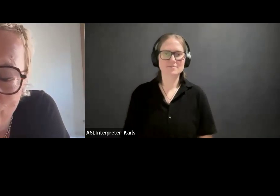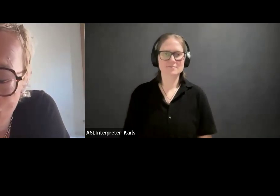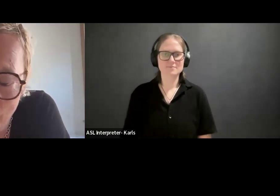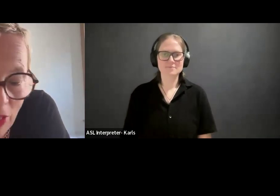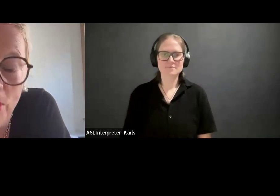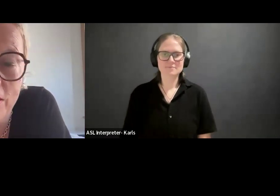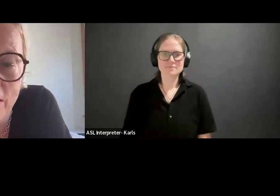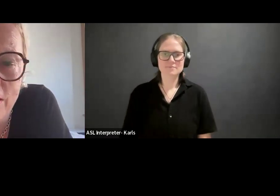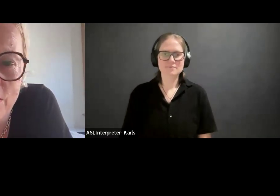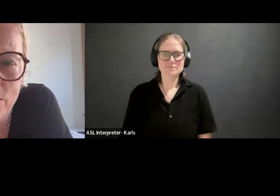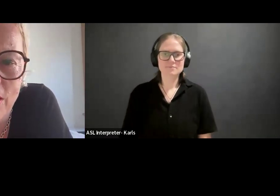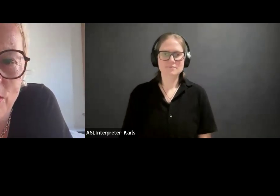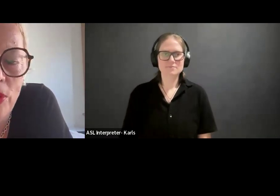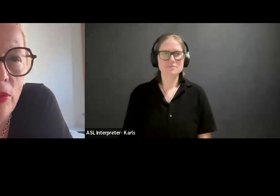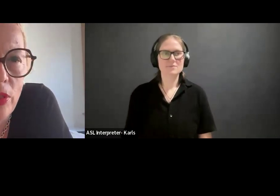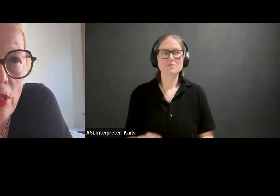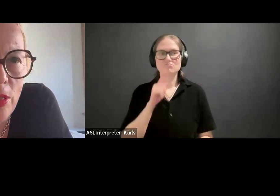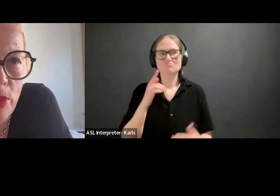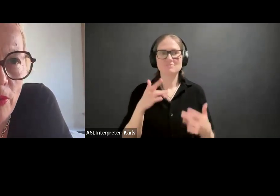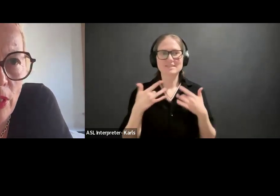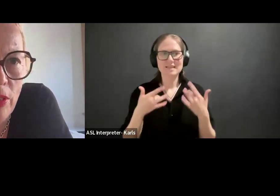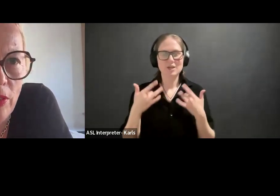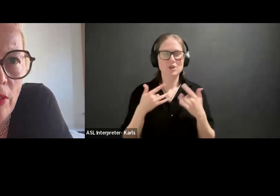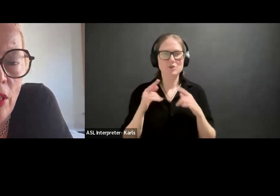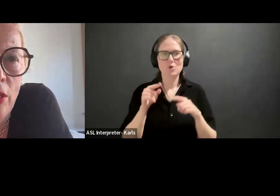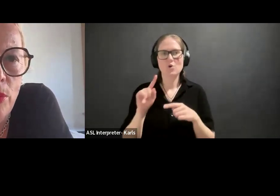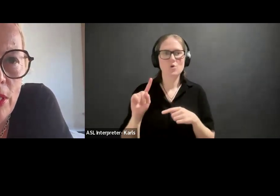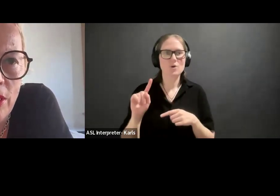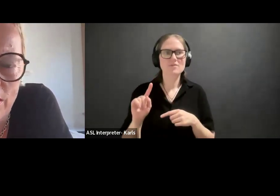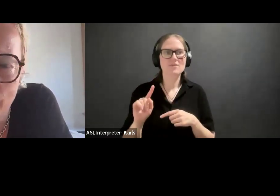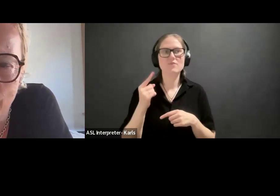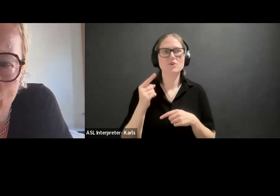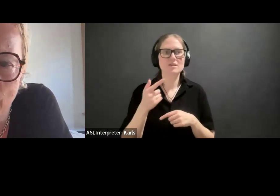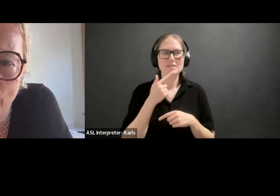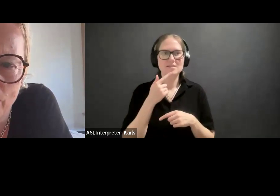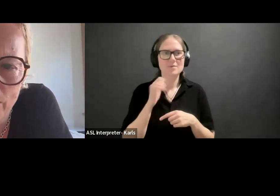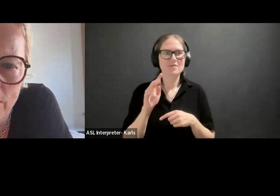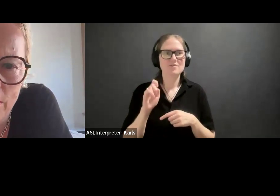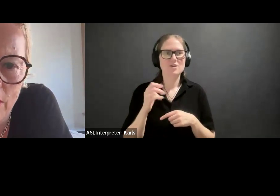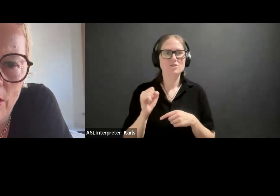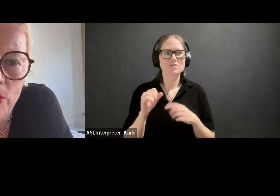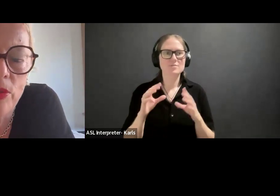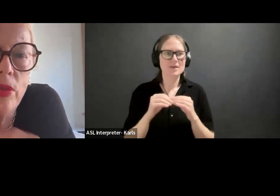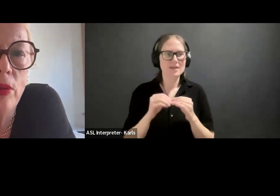incredible exciting to attend one of the first lesbian Avengers meetings on that visit, and it was also…